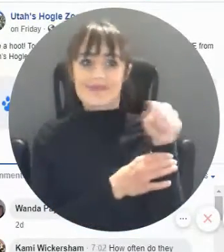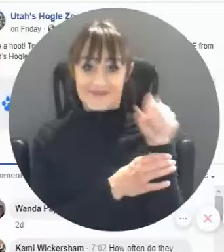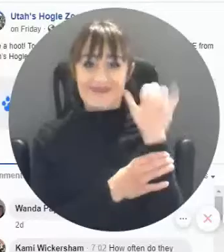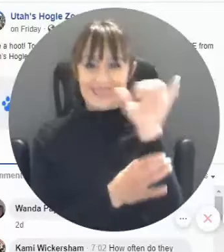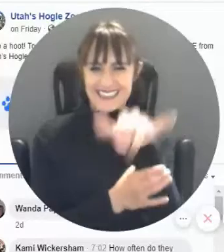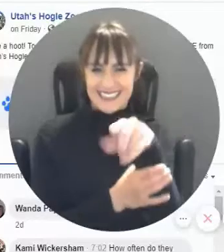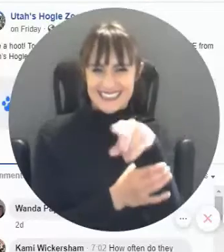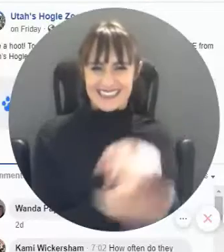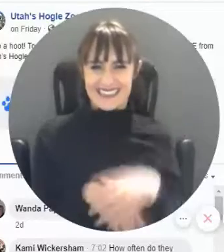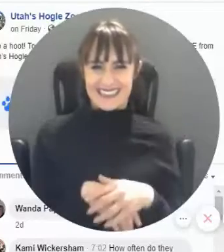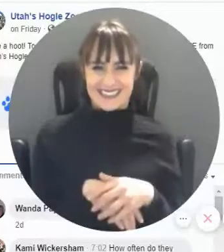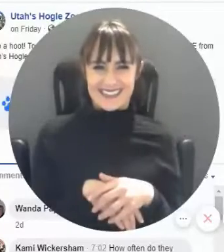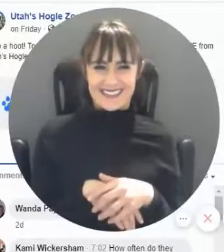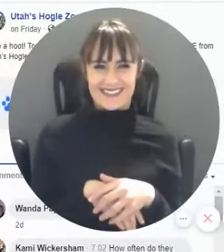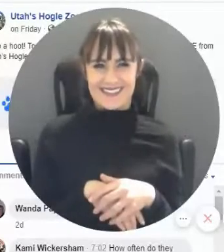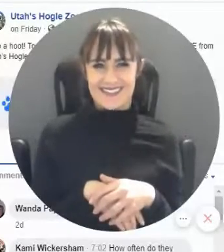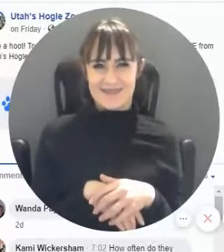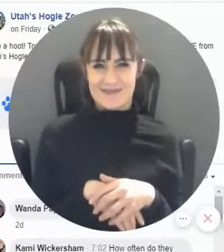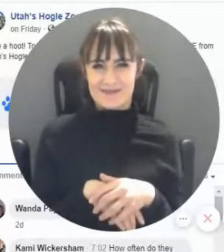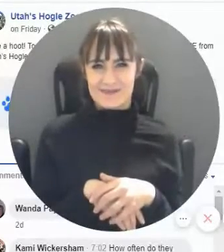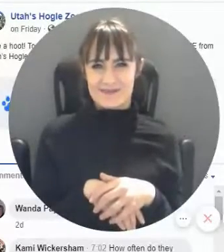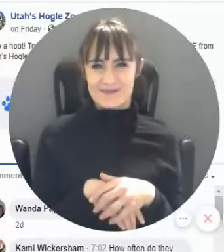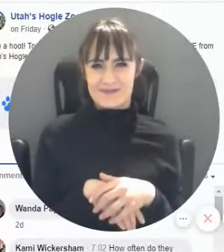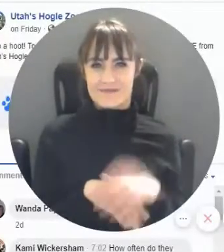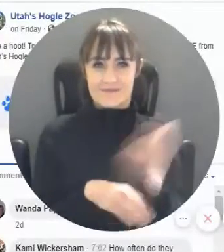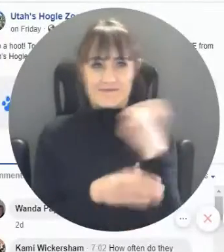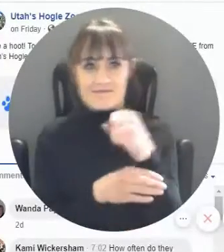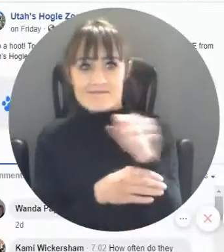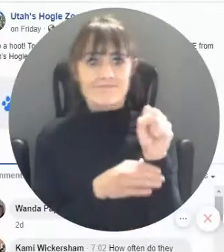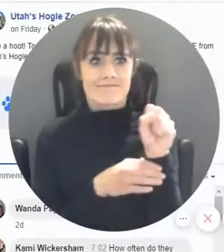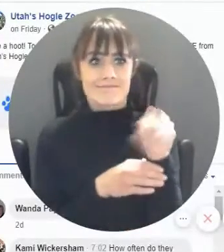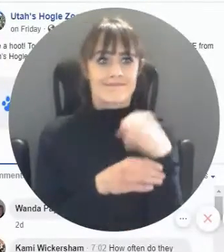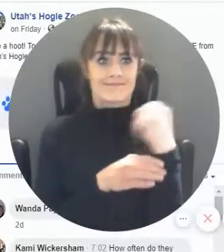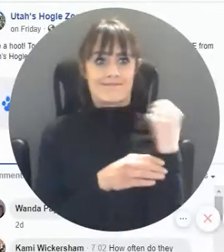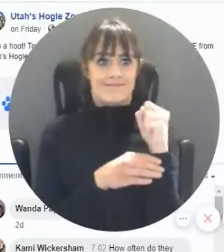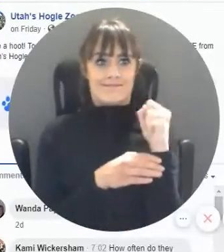Brad: Let's see, yeah there we go! Yeah! Nice. Ohh, I've got it down! Yeah.